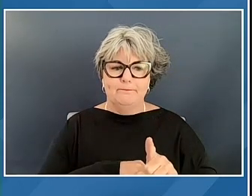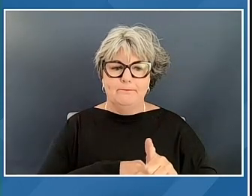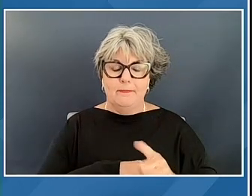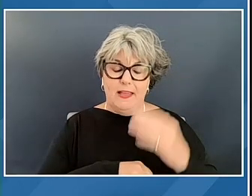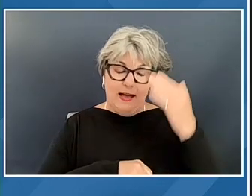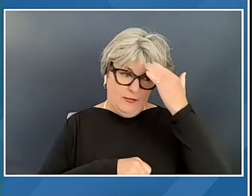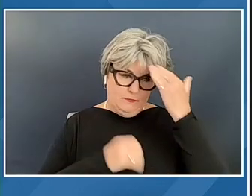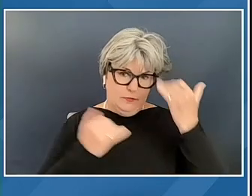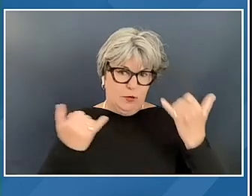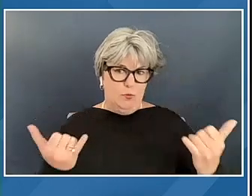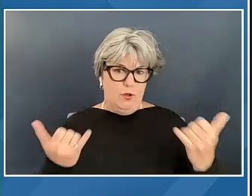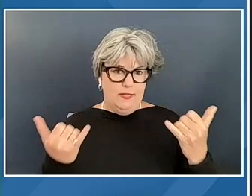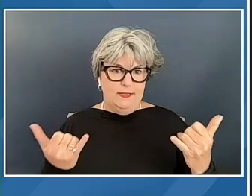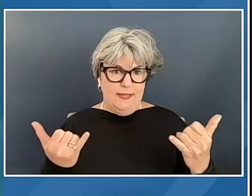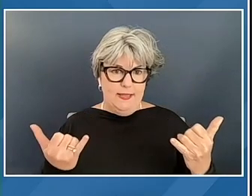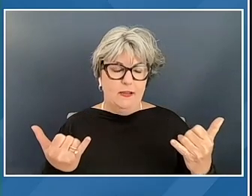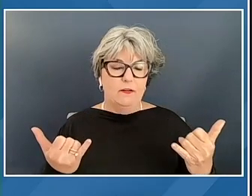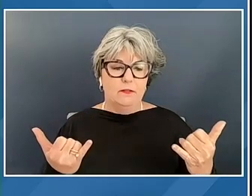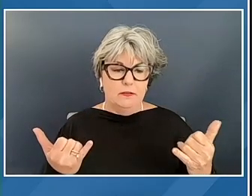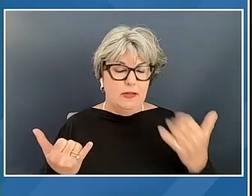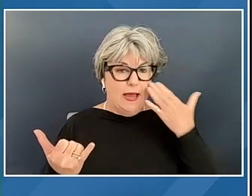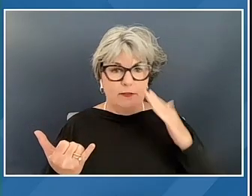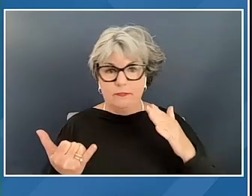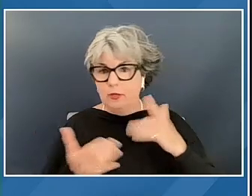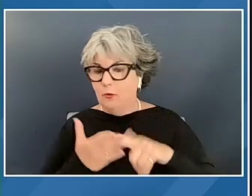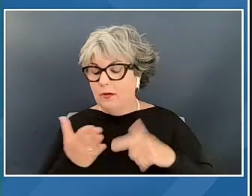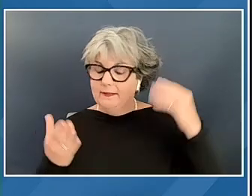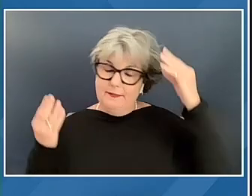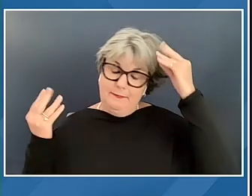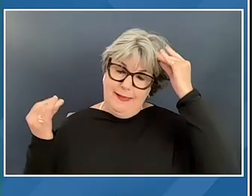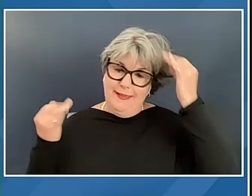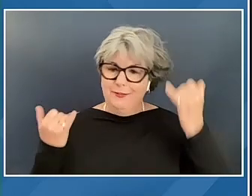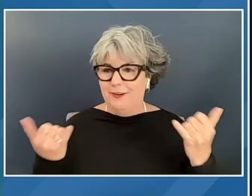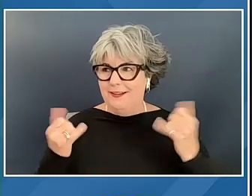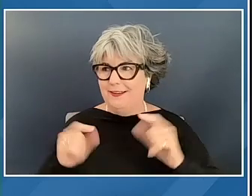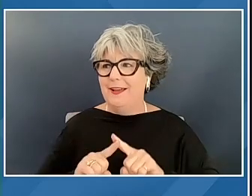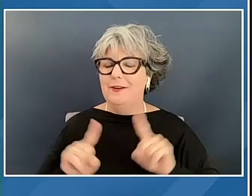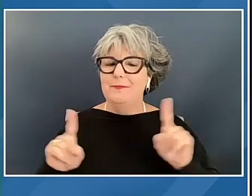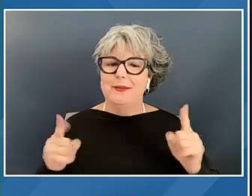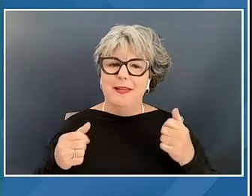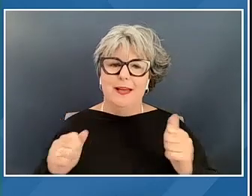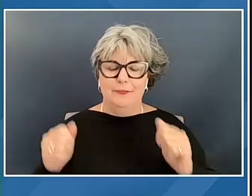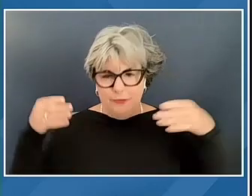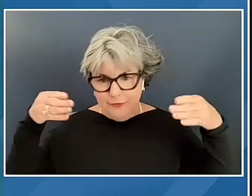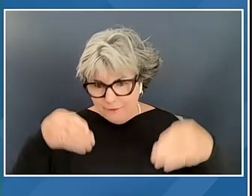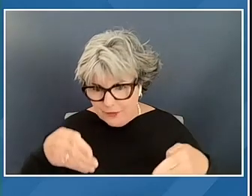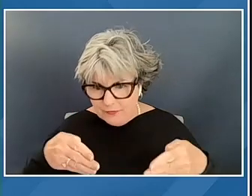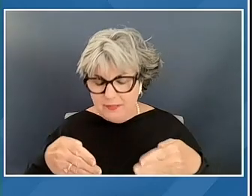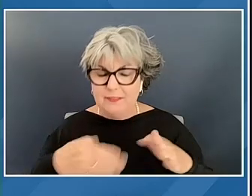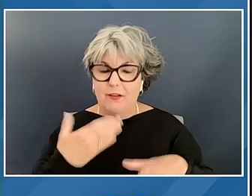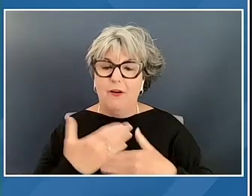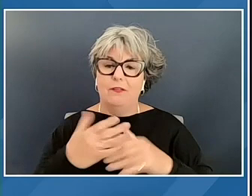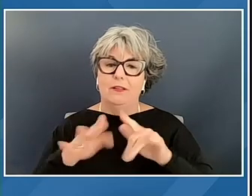and I wouldn't even- I don't know what else is in my head at the moment. I'm trying to focus on all of this at the same time, but we are working on that for